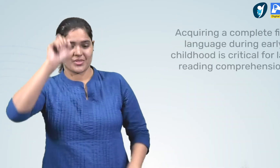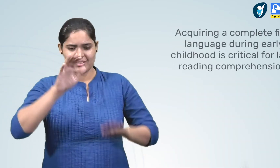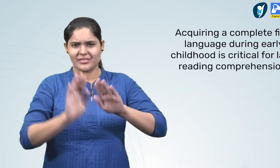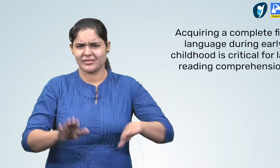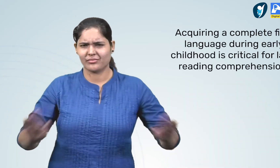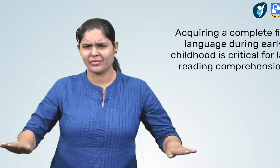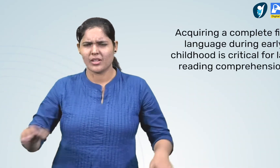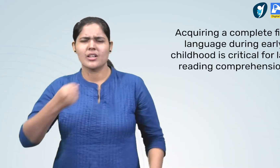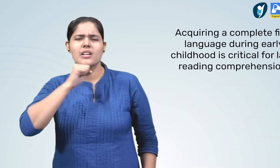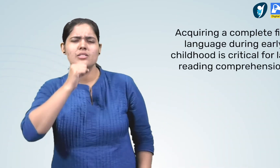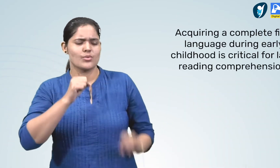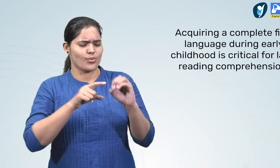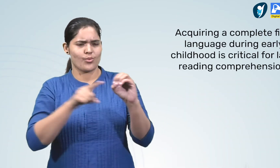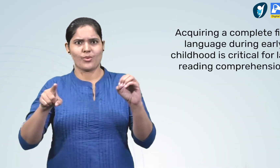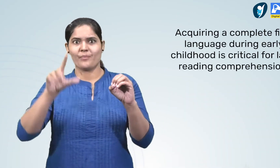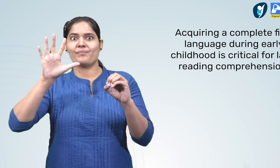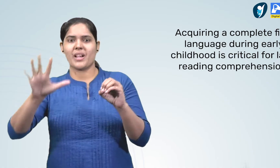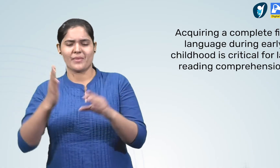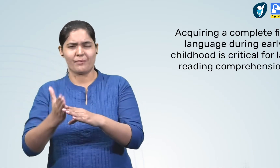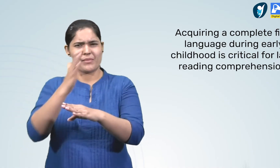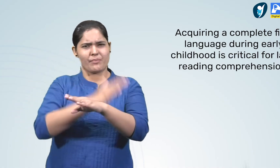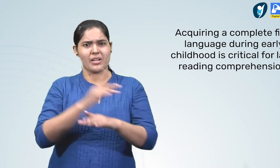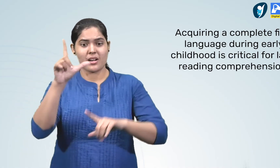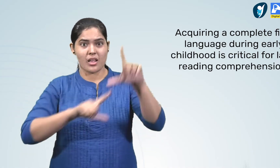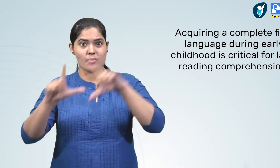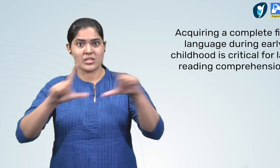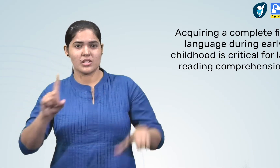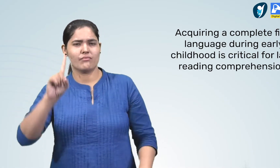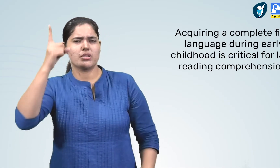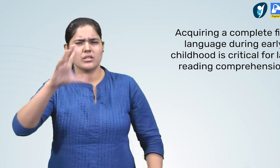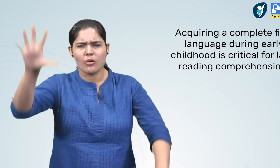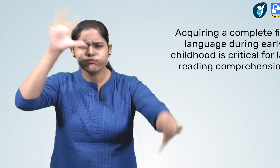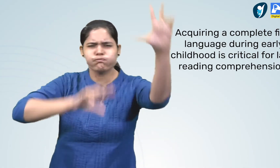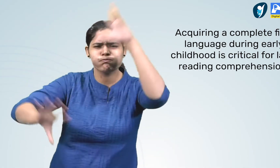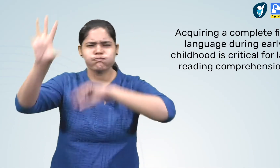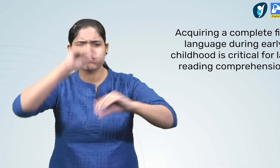Children who acquired a complete first language during early childhood